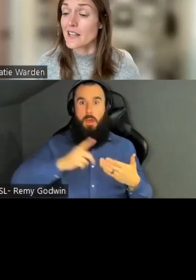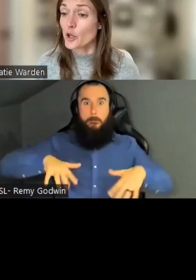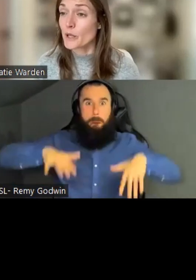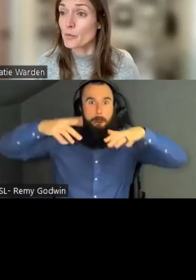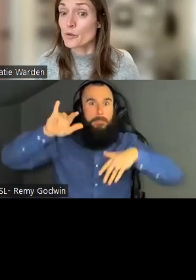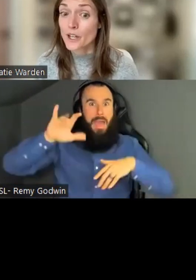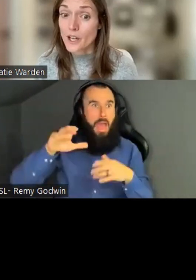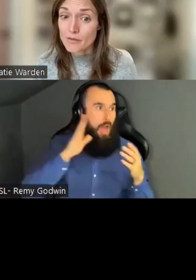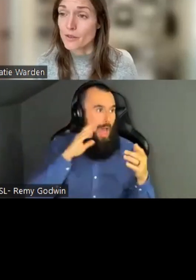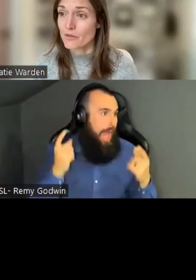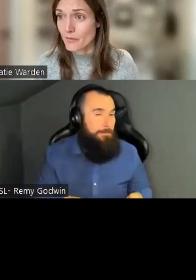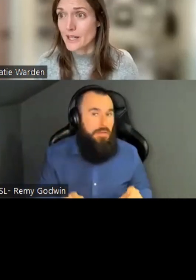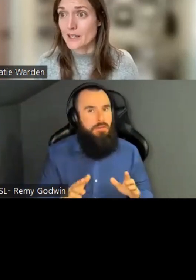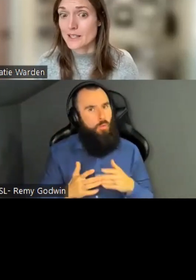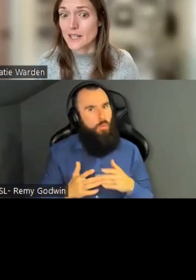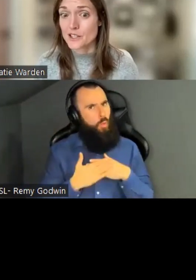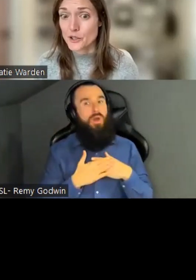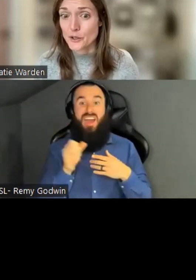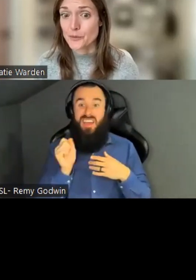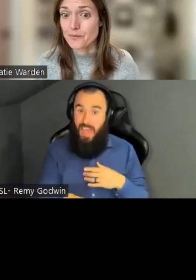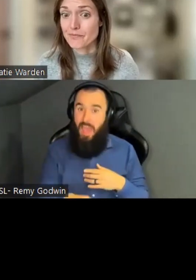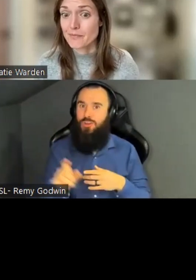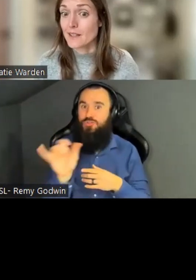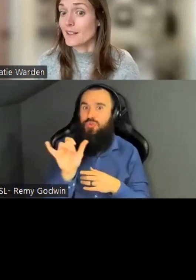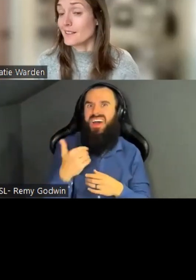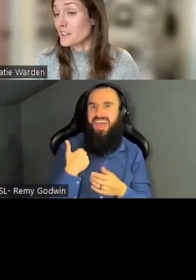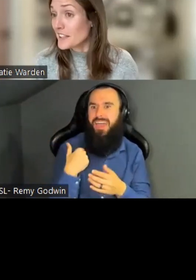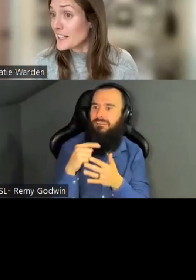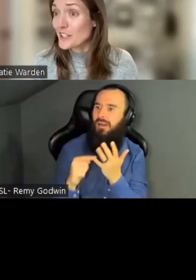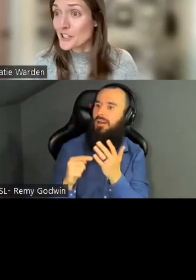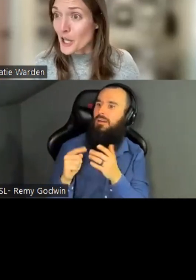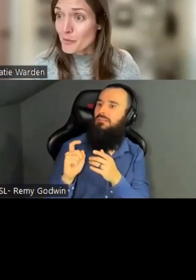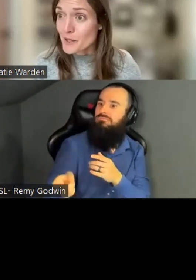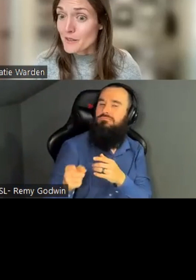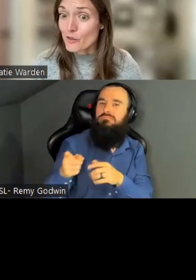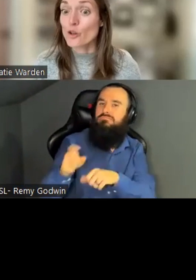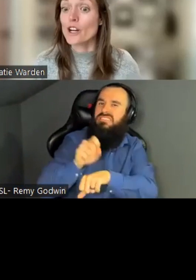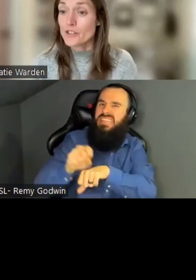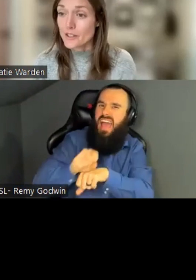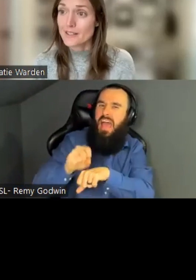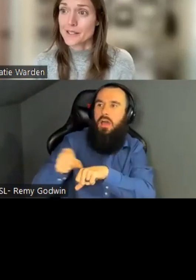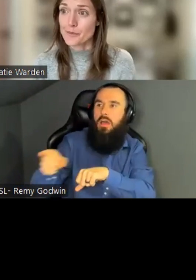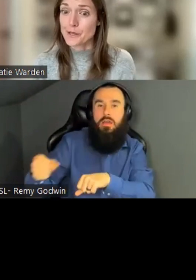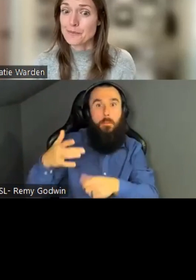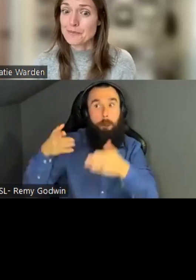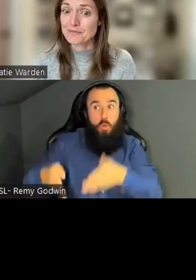that help people recover from panic attacks too, like laying on top of or underneath someone.